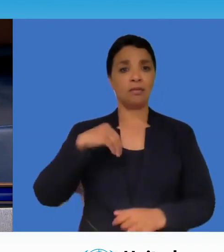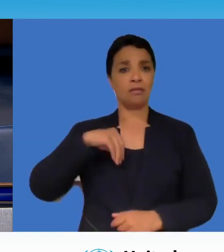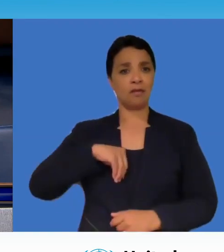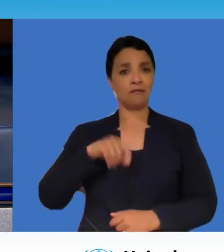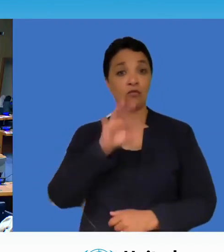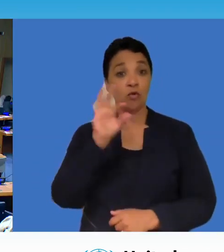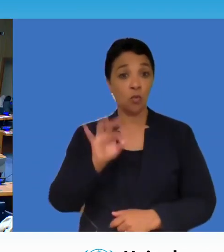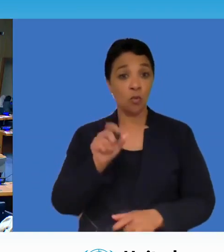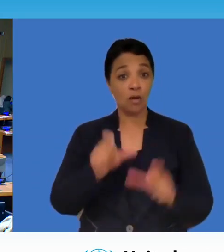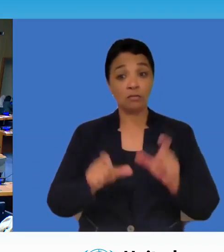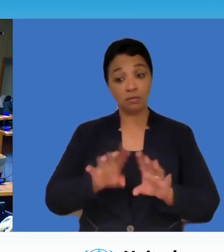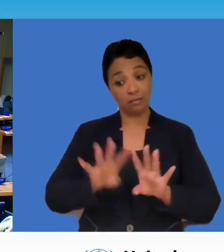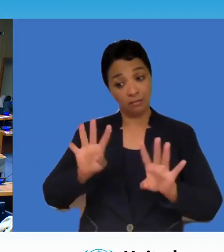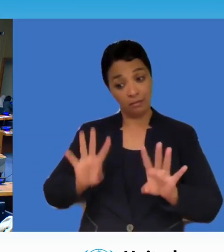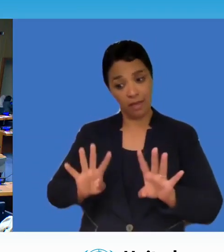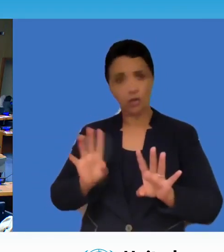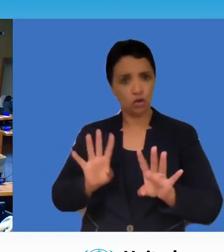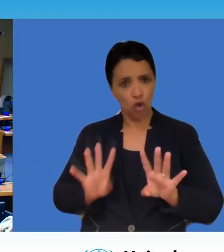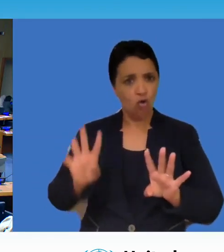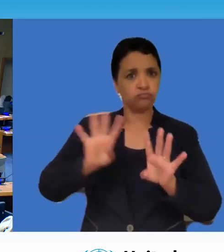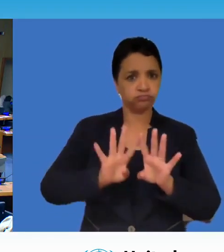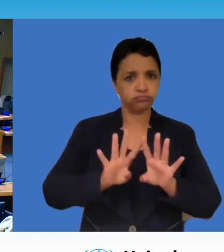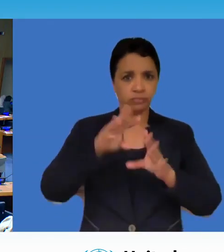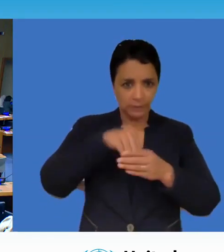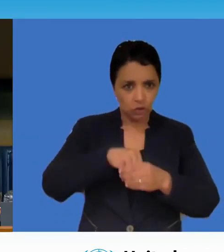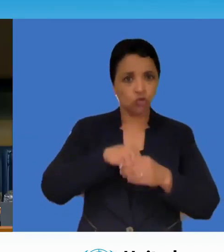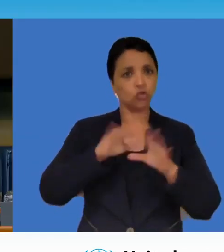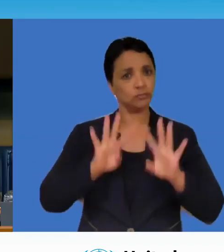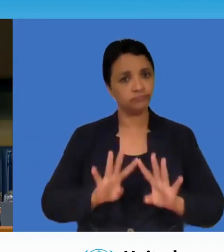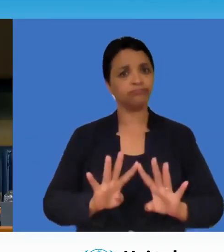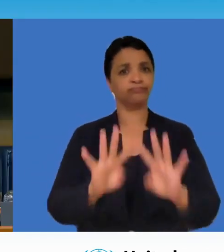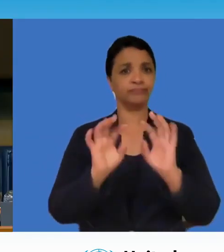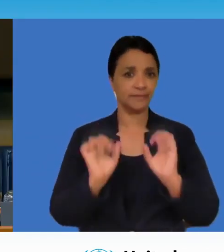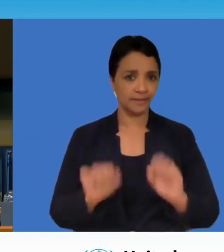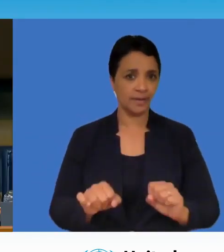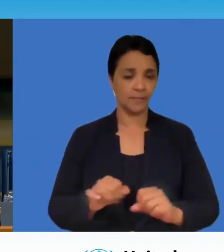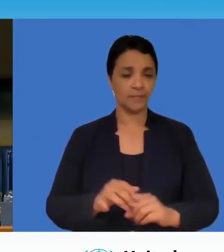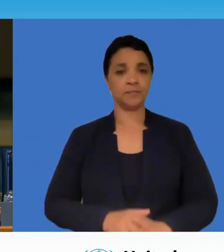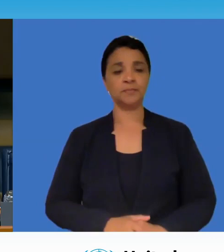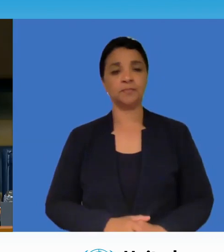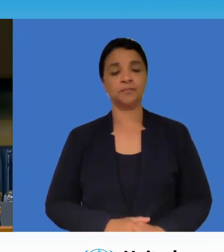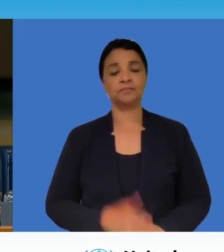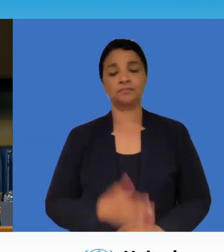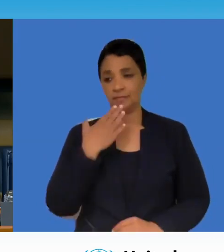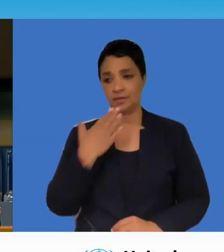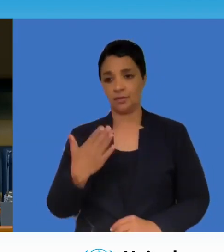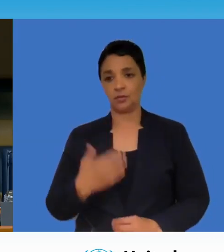you I thank the representative of the Republic